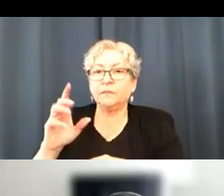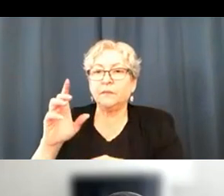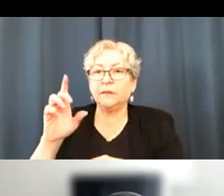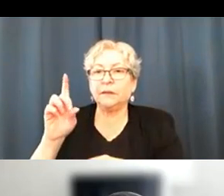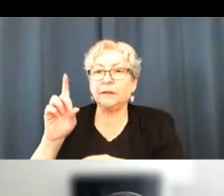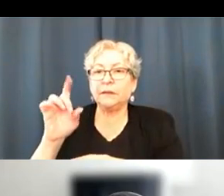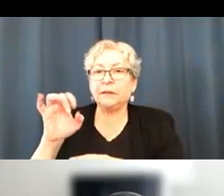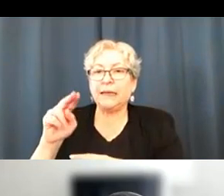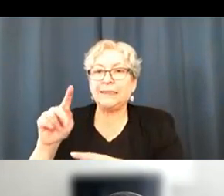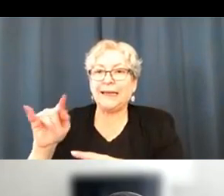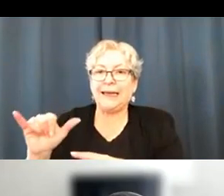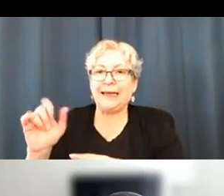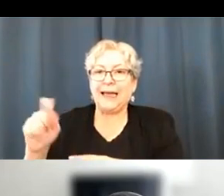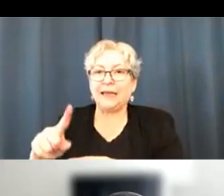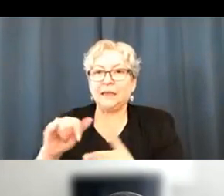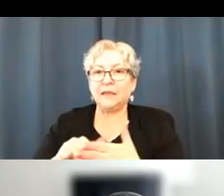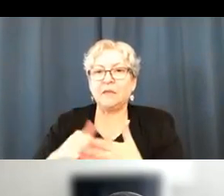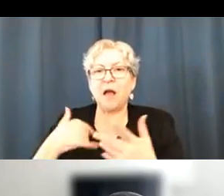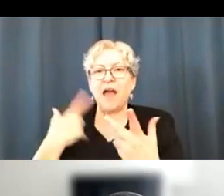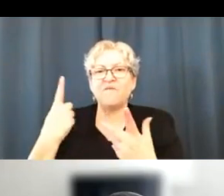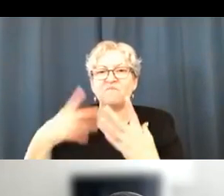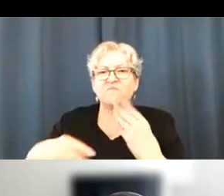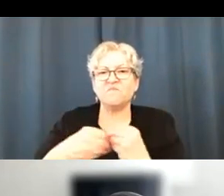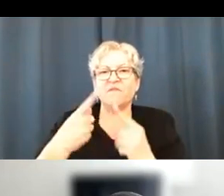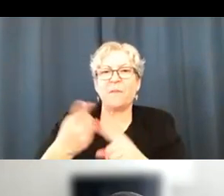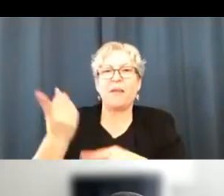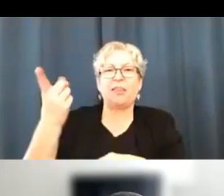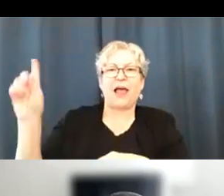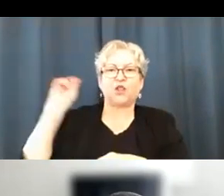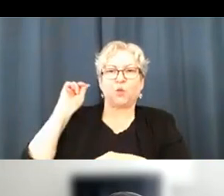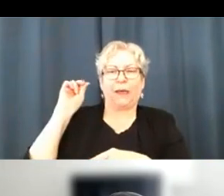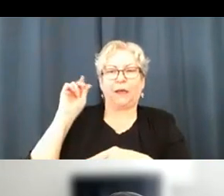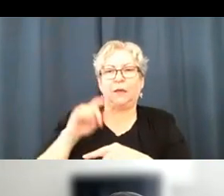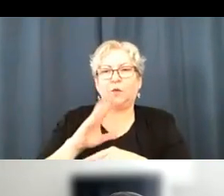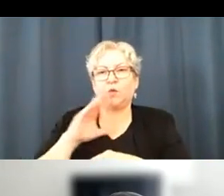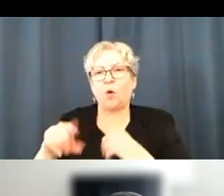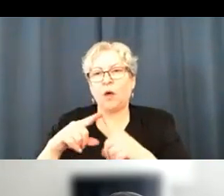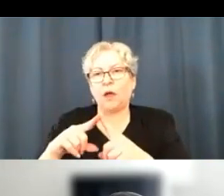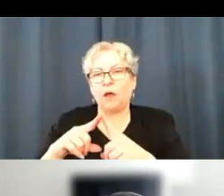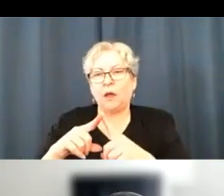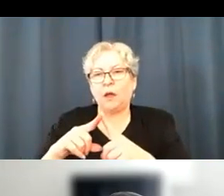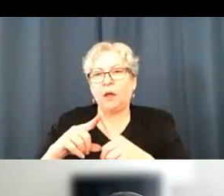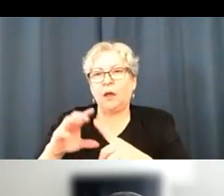"I had a question that piggybacks from last week. When it comes to outsets for photos,